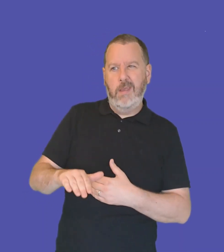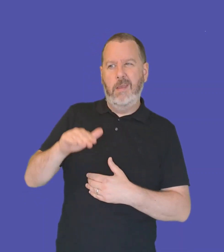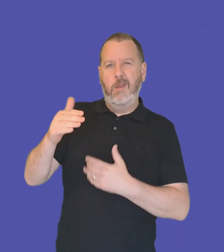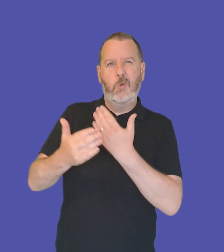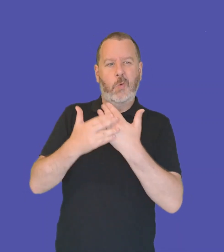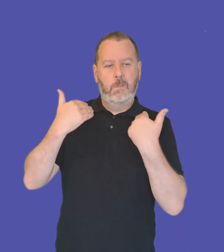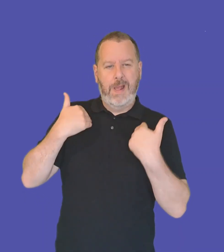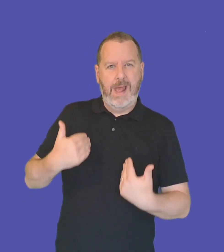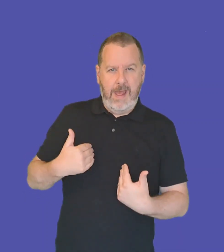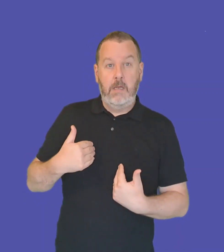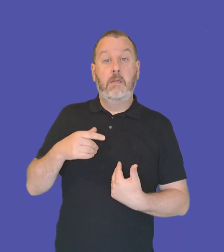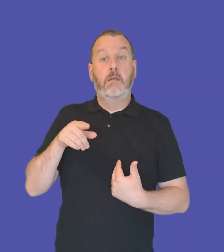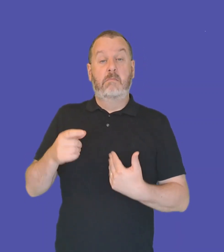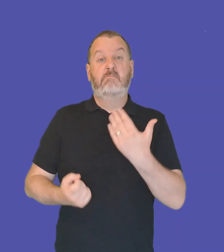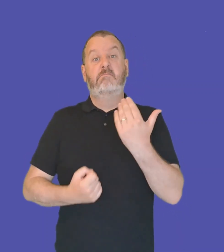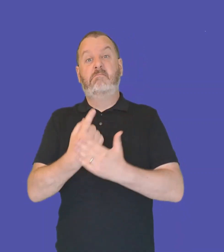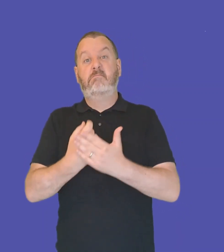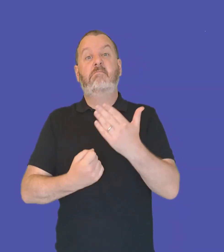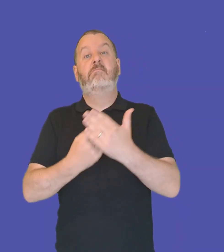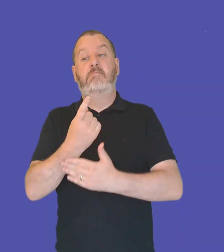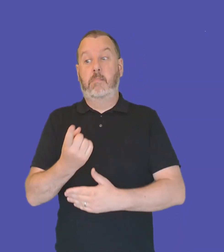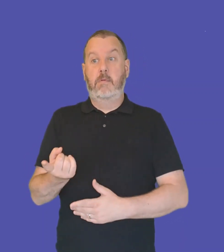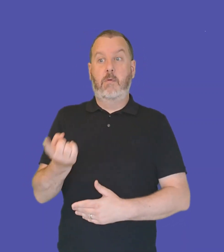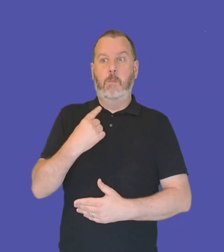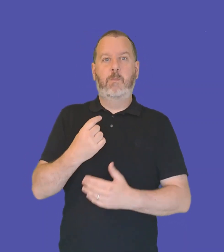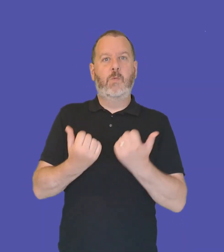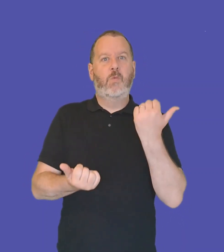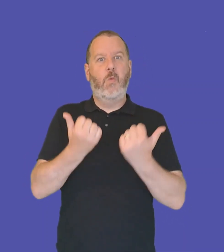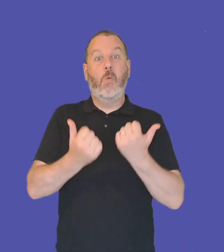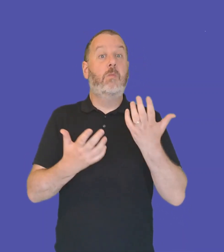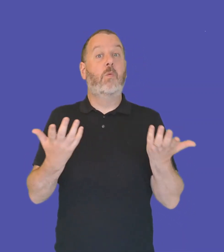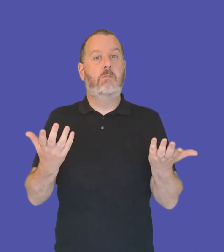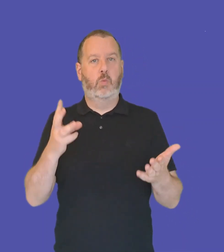He was summoned as a witness, and gave his testimony through sign language.